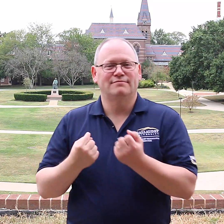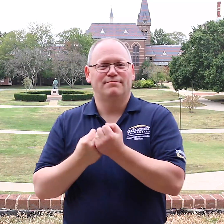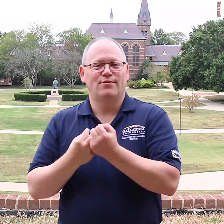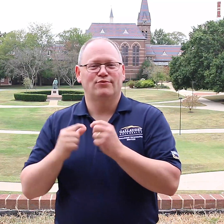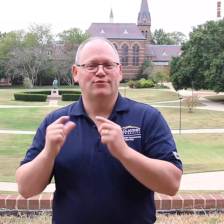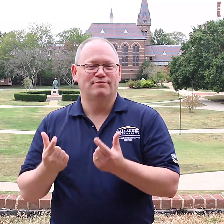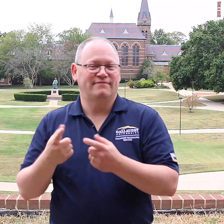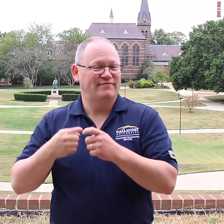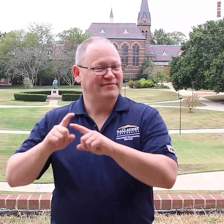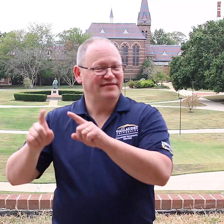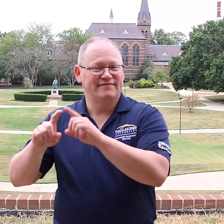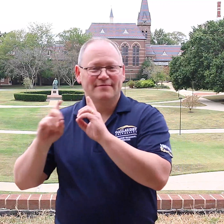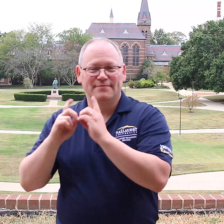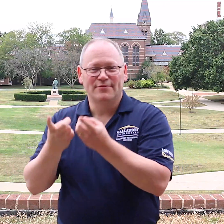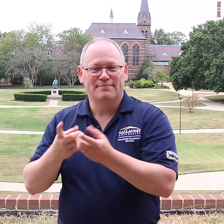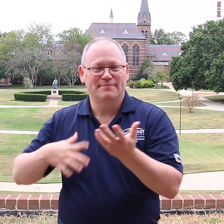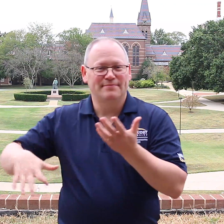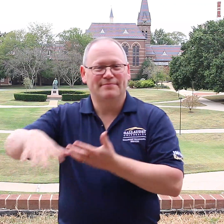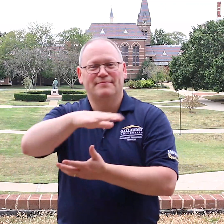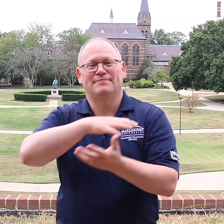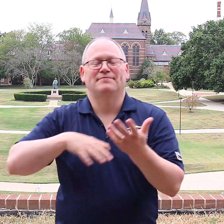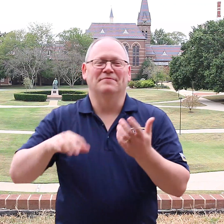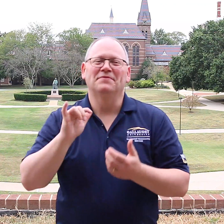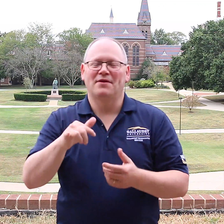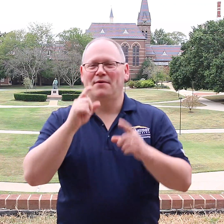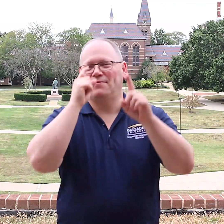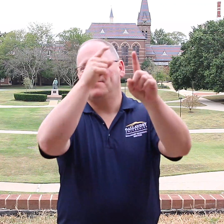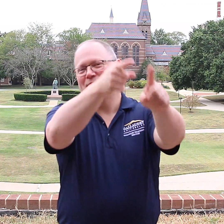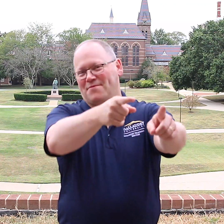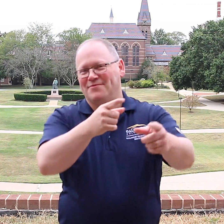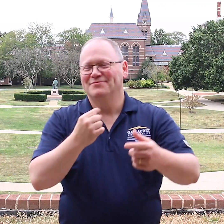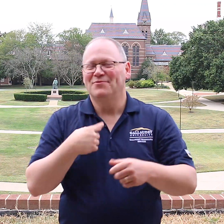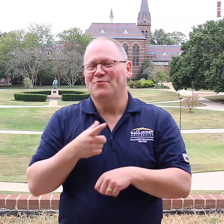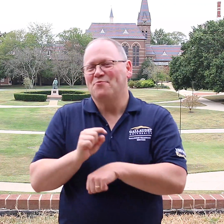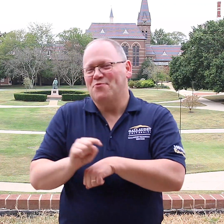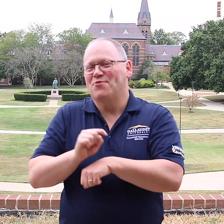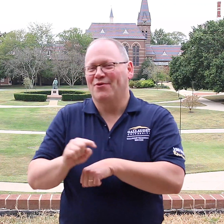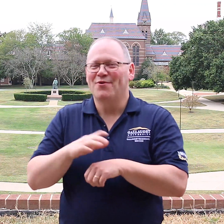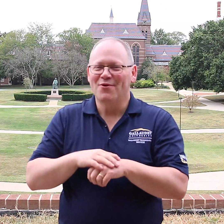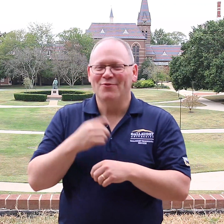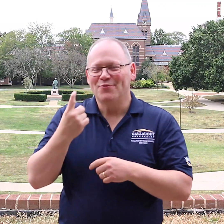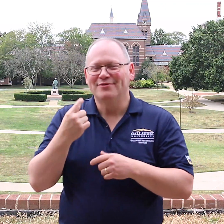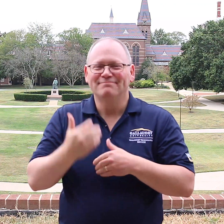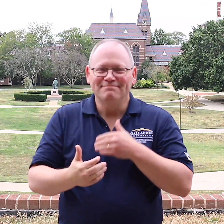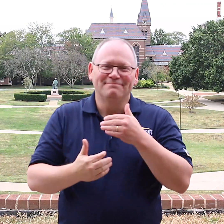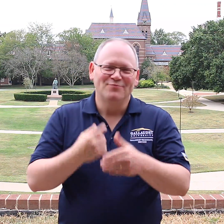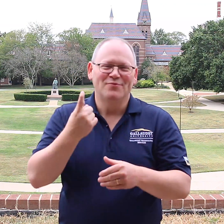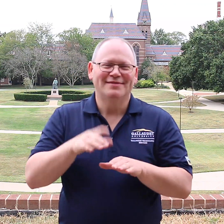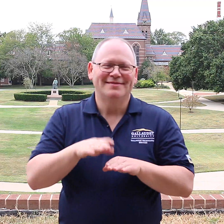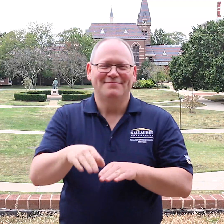from both the customer and support group view. We've got different departments that really can get involved. And that's what we're working towards.